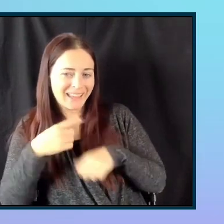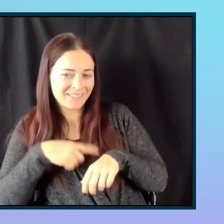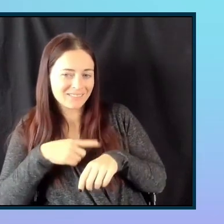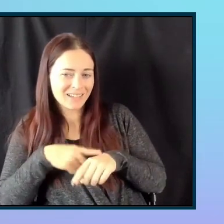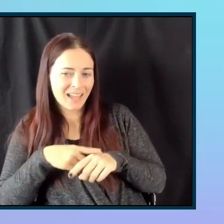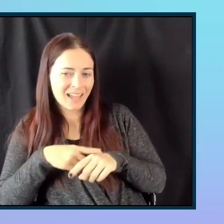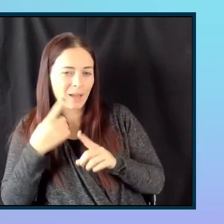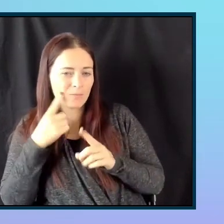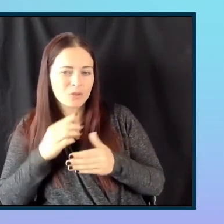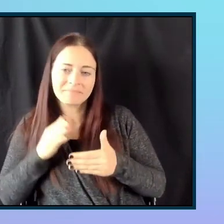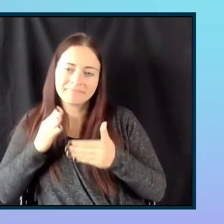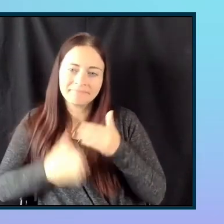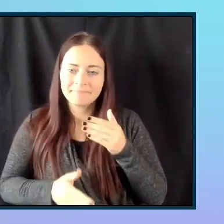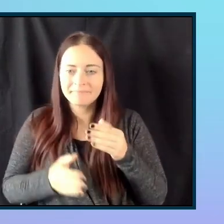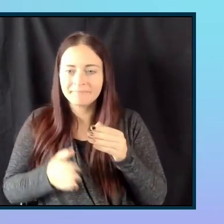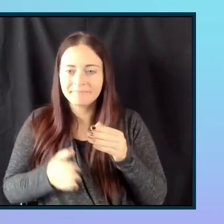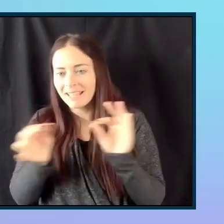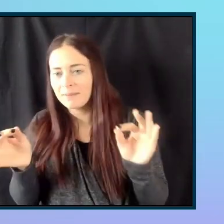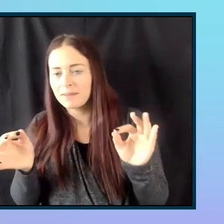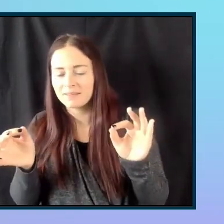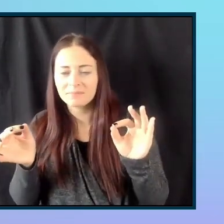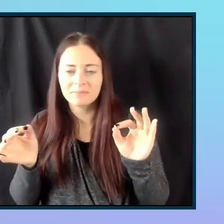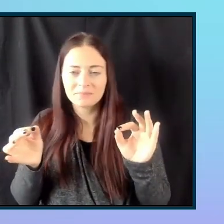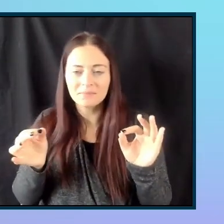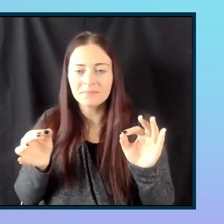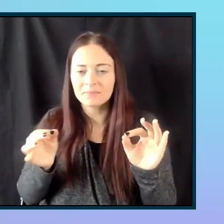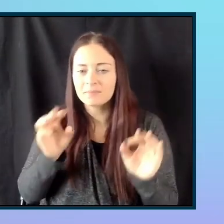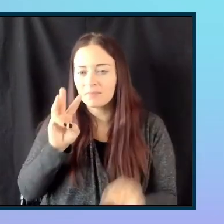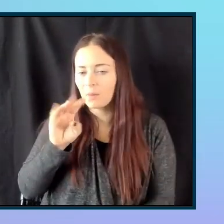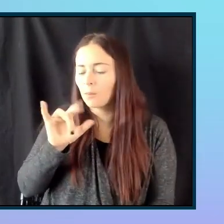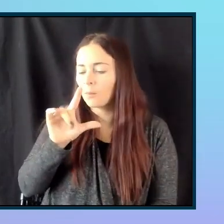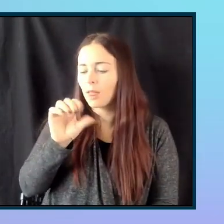So I'll let you go ahead and move them to that. Thank you, Laura.